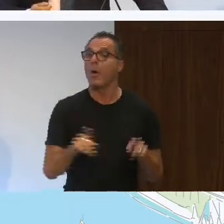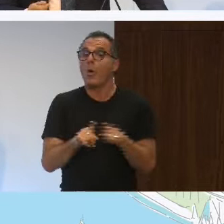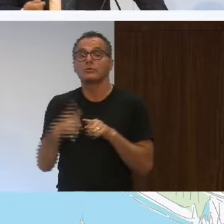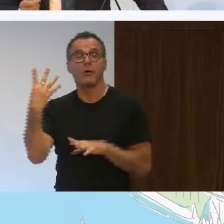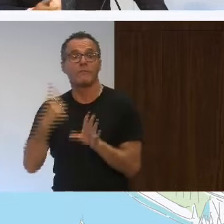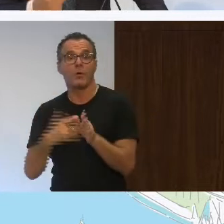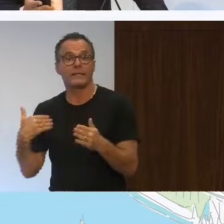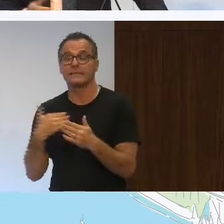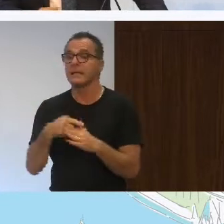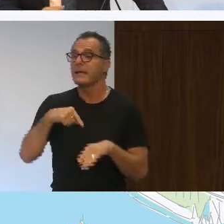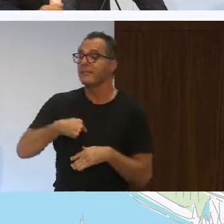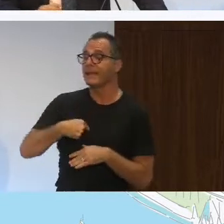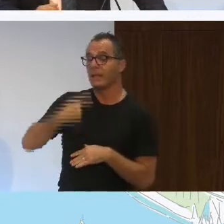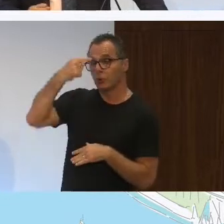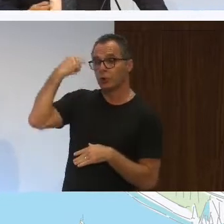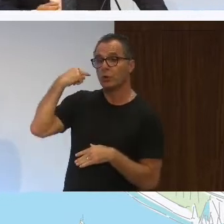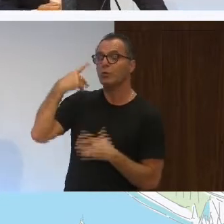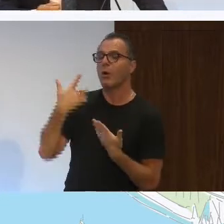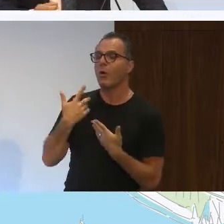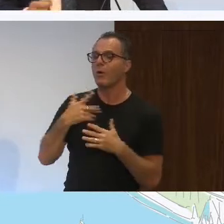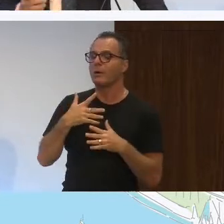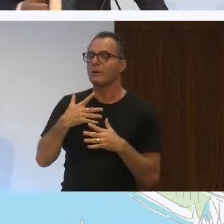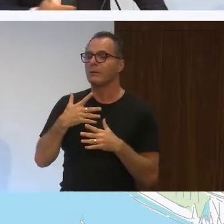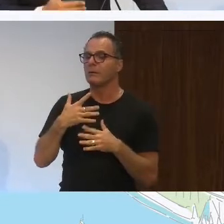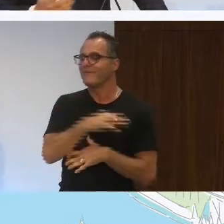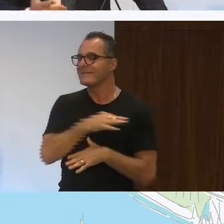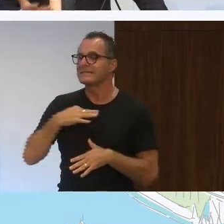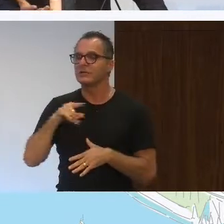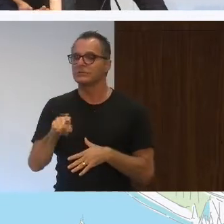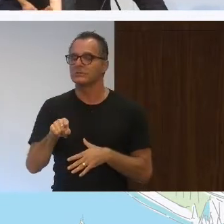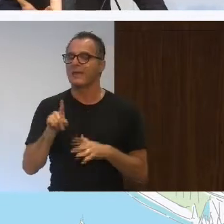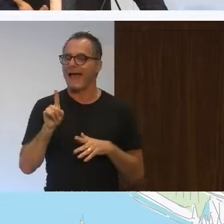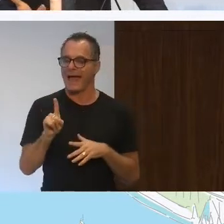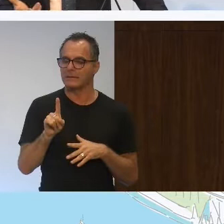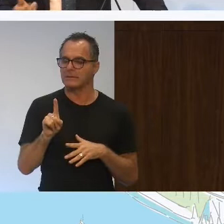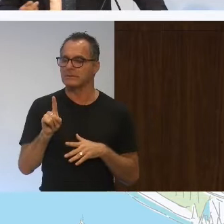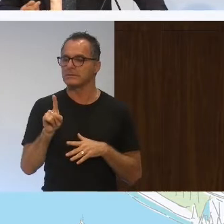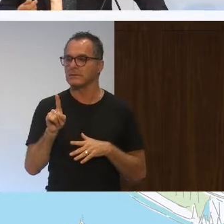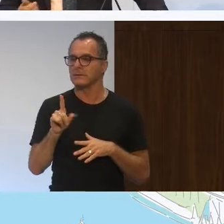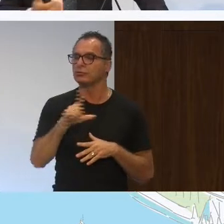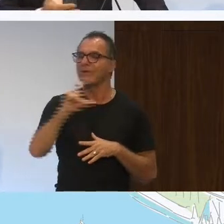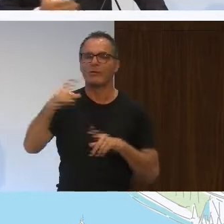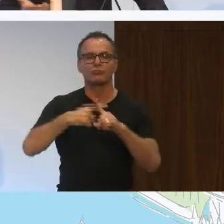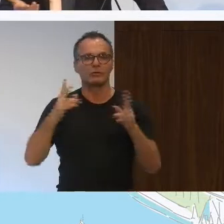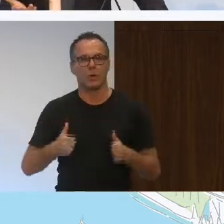as a Neurootology physician at Charing Cross Hospital. So neurology essentially is the dizzy doctors.